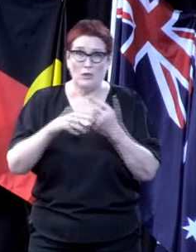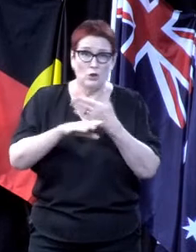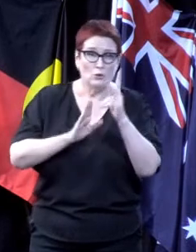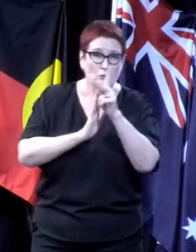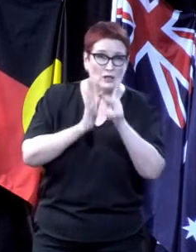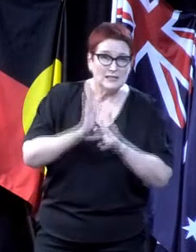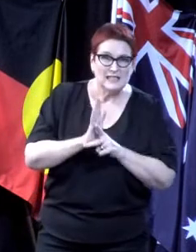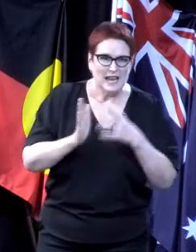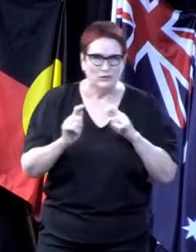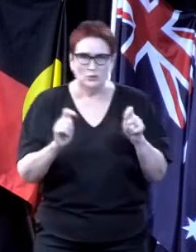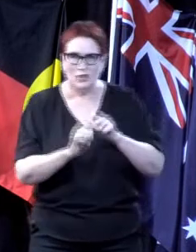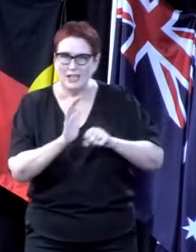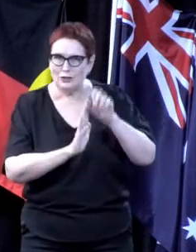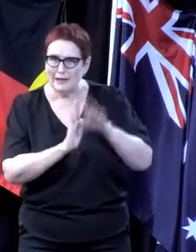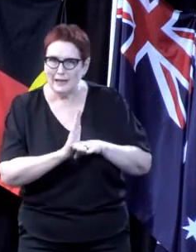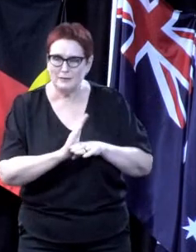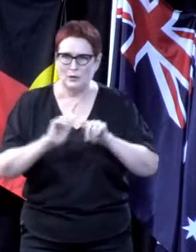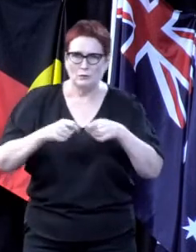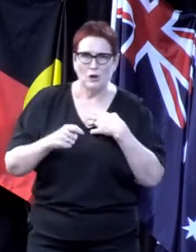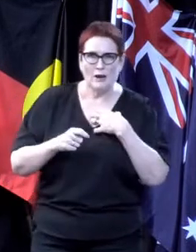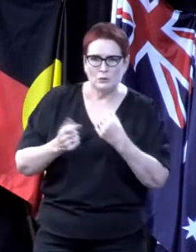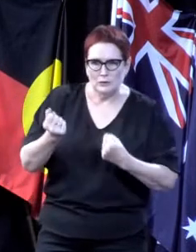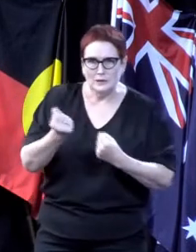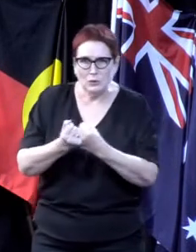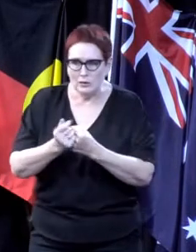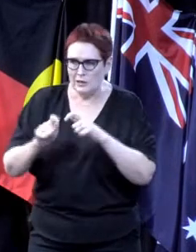attendant supports, professional development, and follow-up